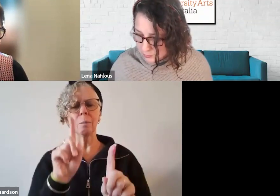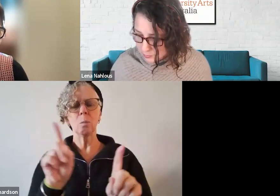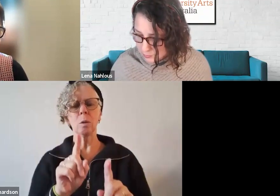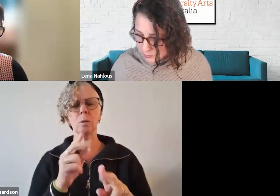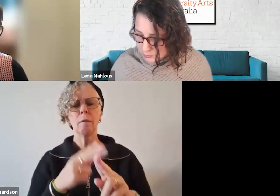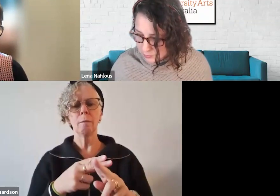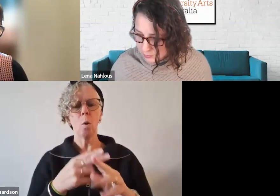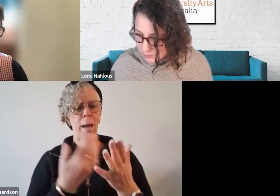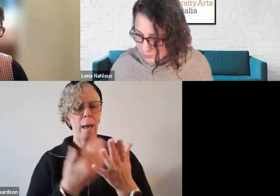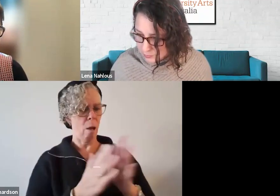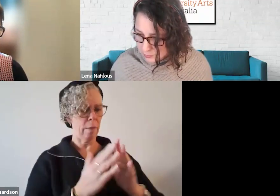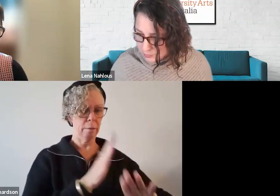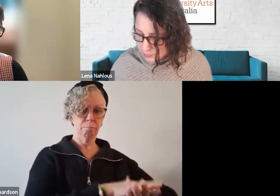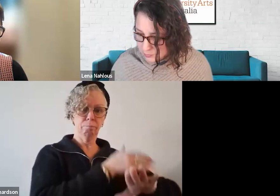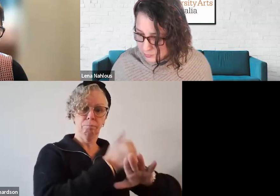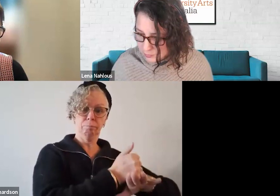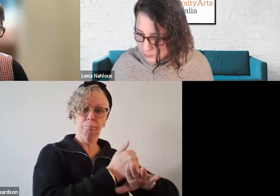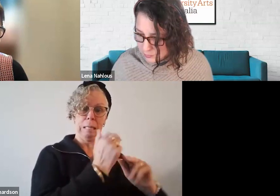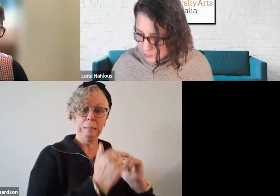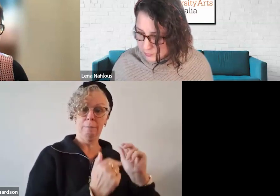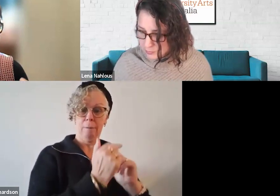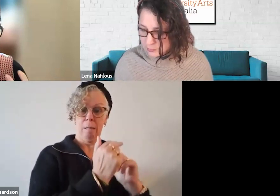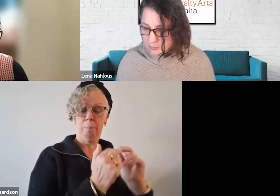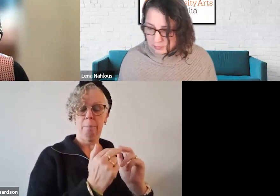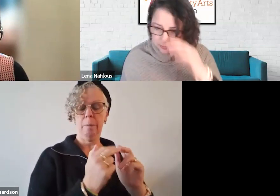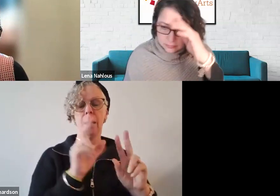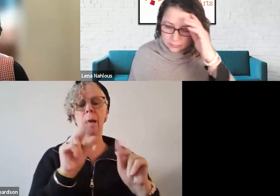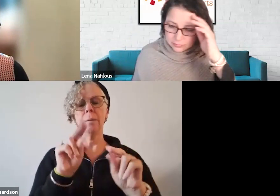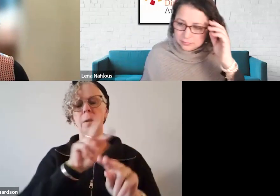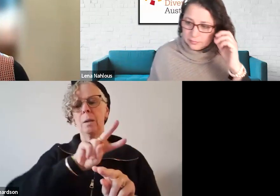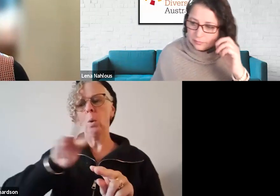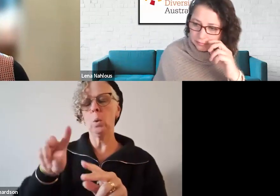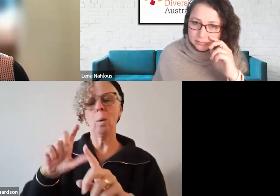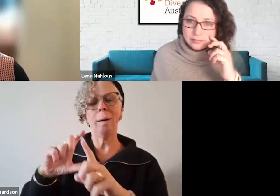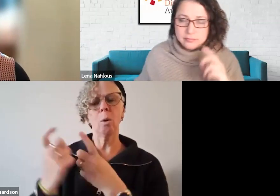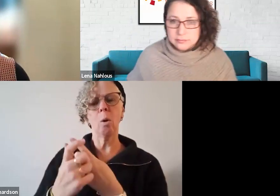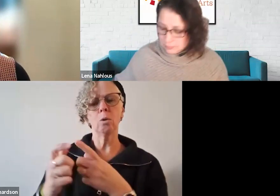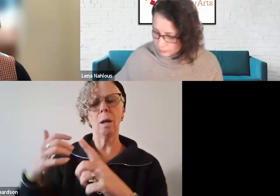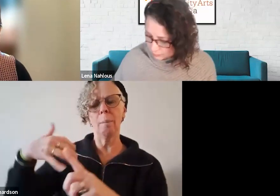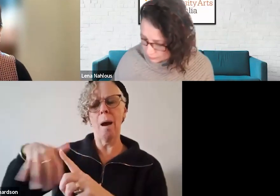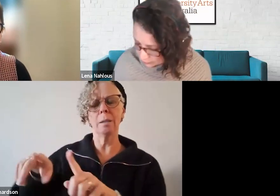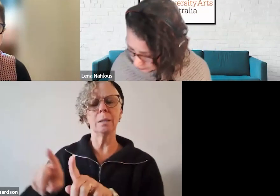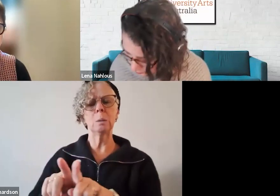and look at the culture behind governance.